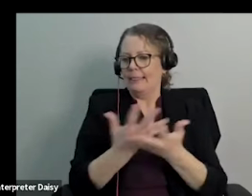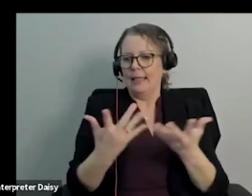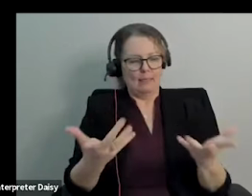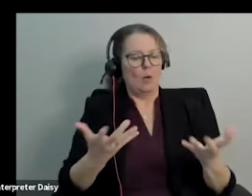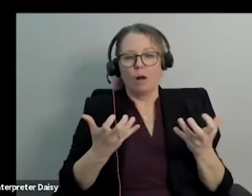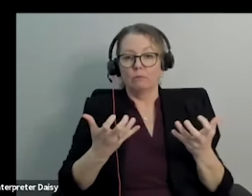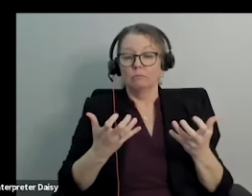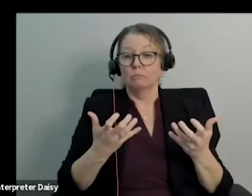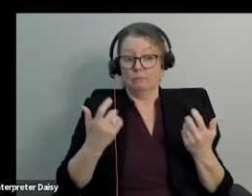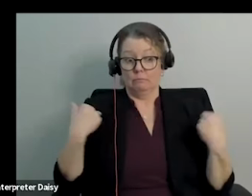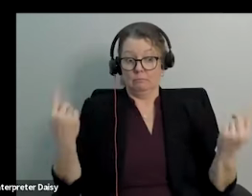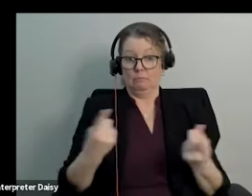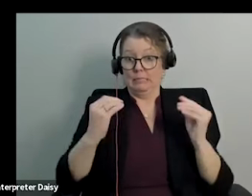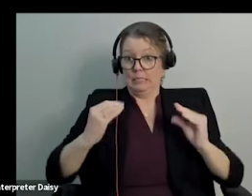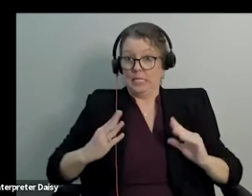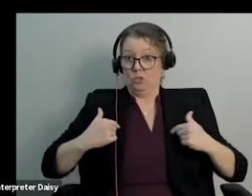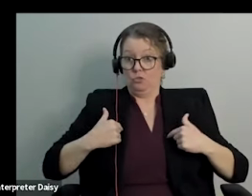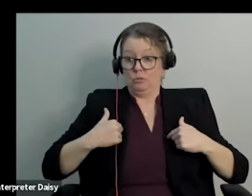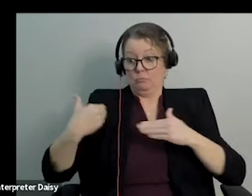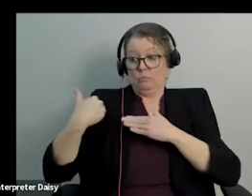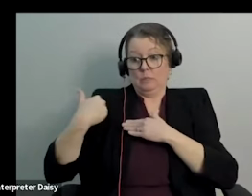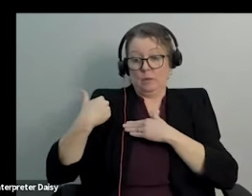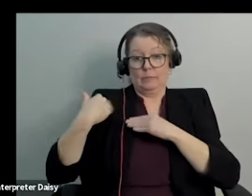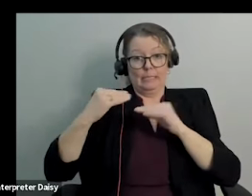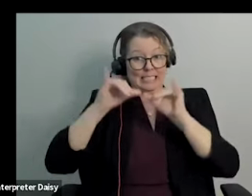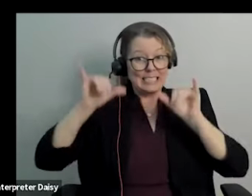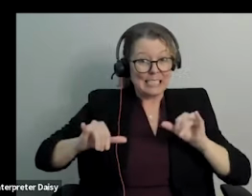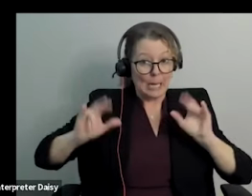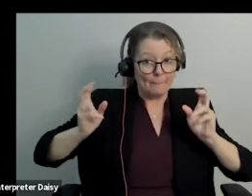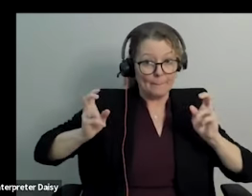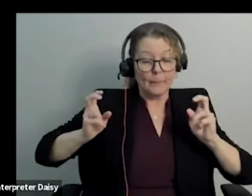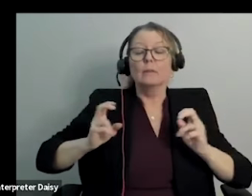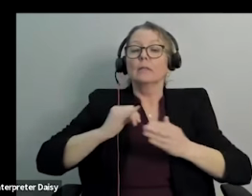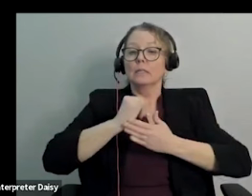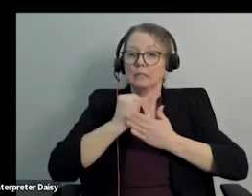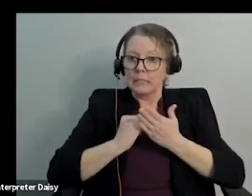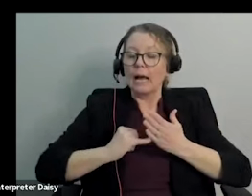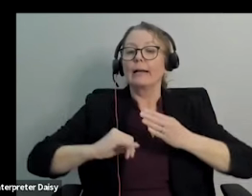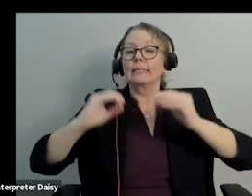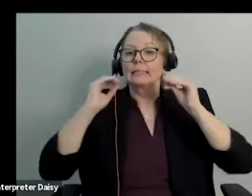and it was our job as teachers, as a system, to design a teaching program that would work for them.